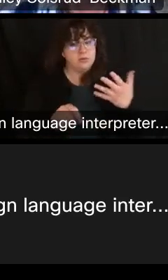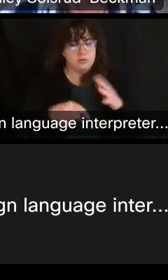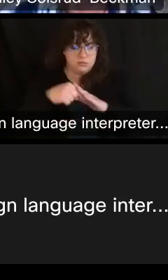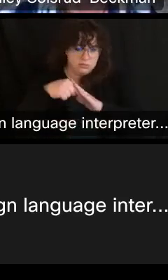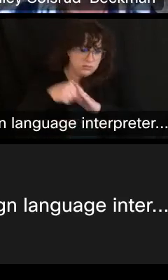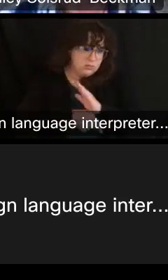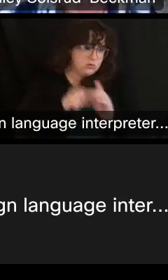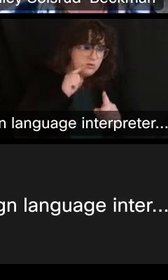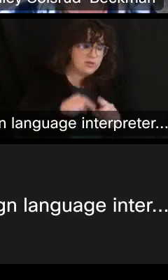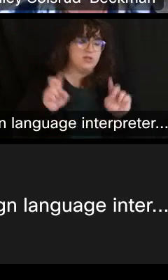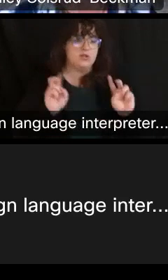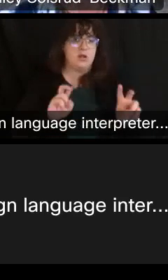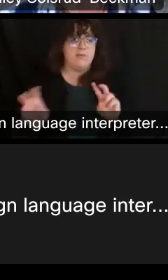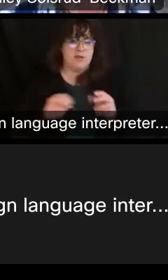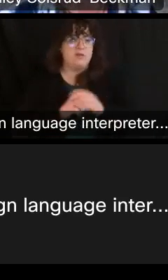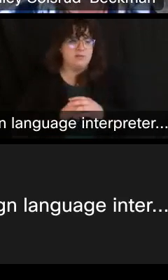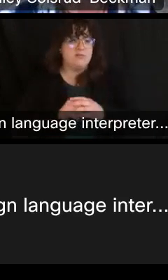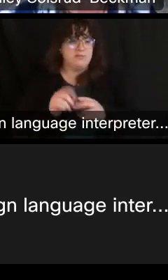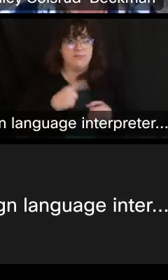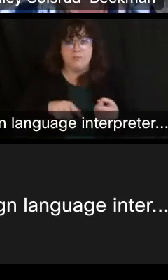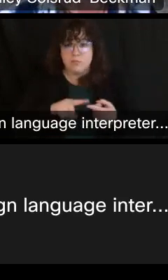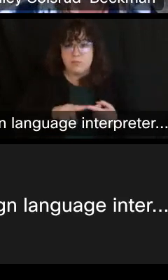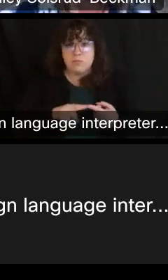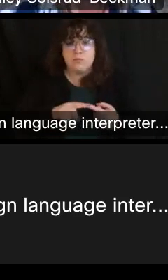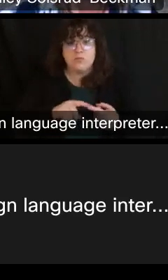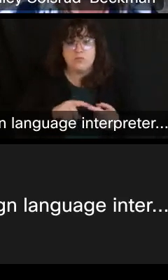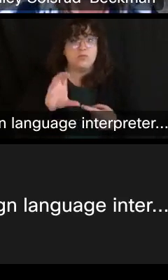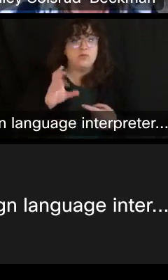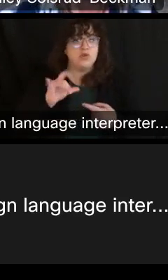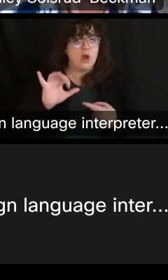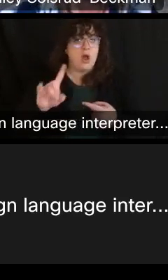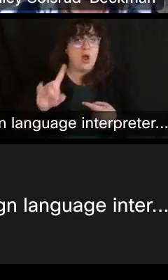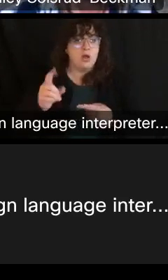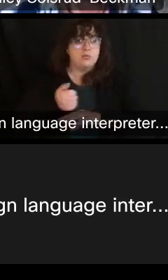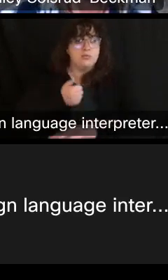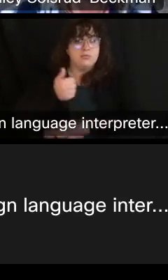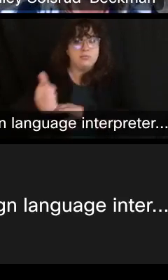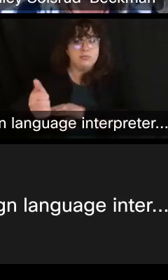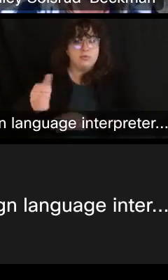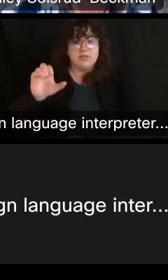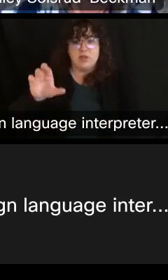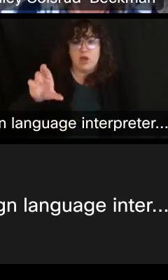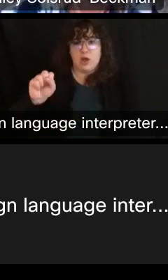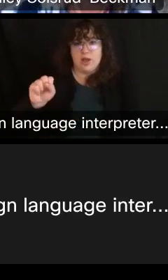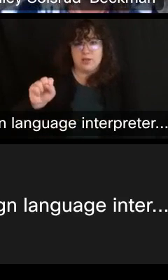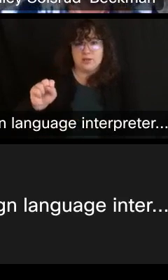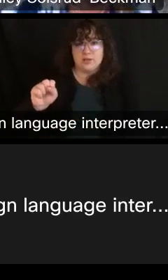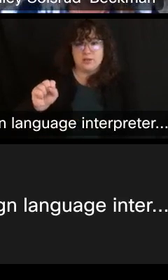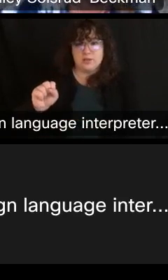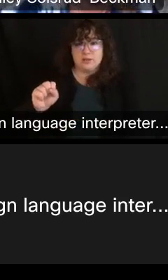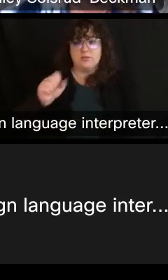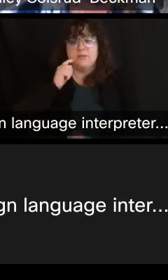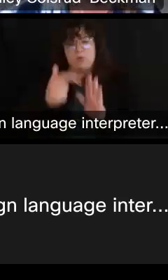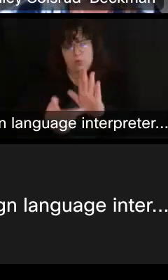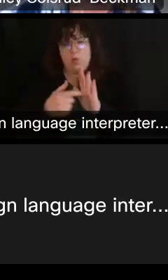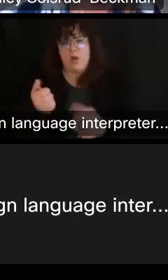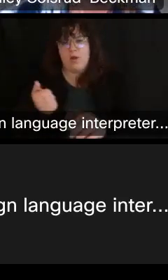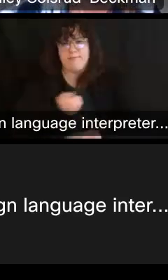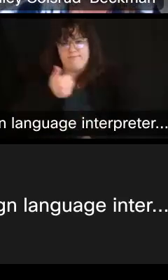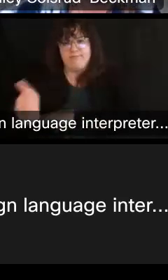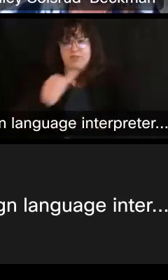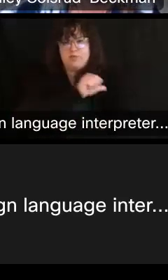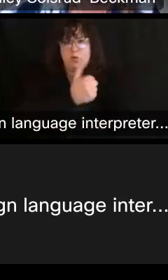and when a child is placed in a CRS that would require placement authority and when a child is